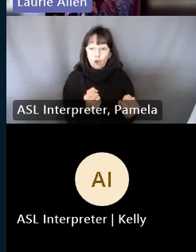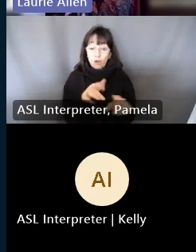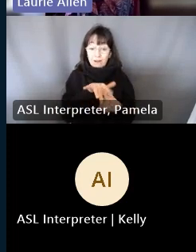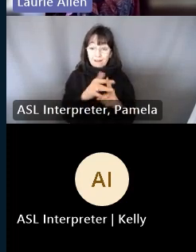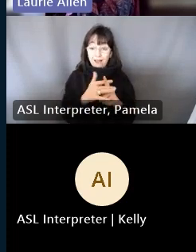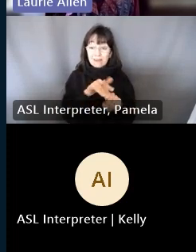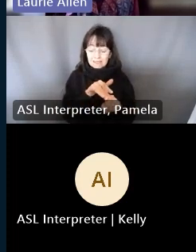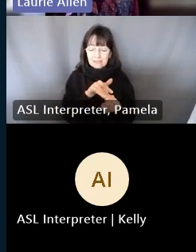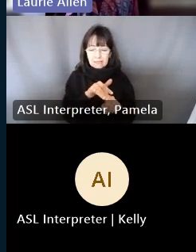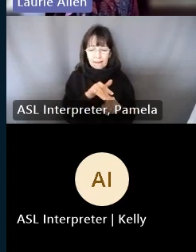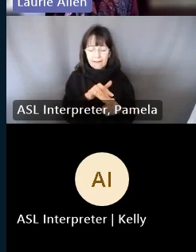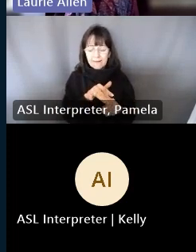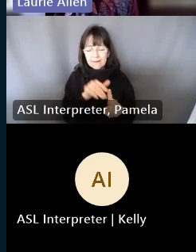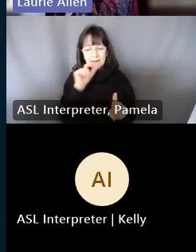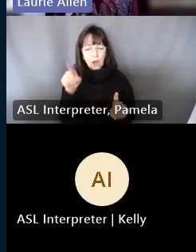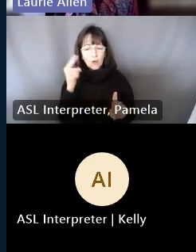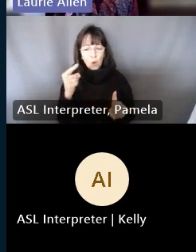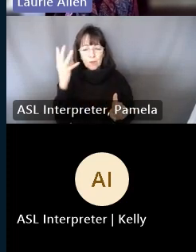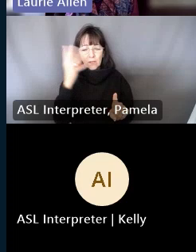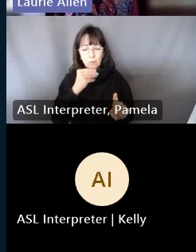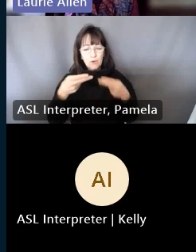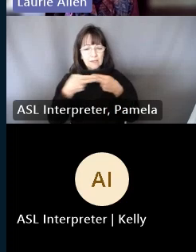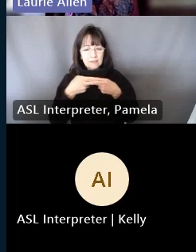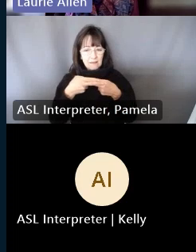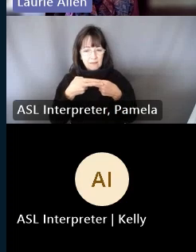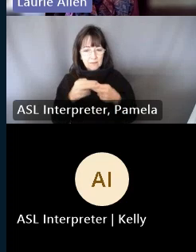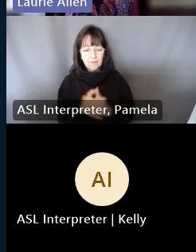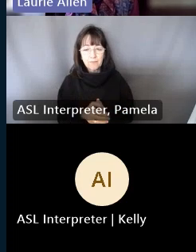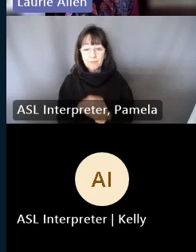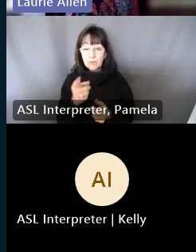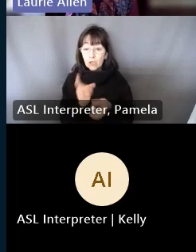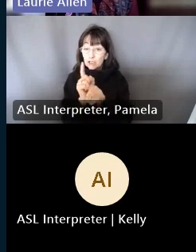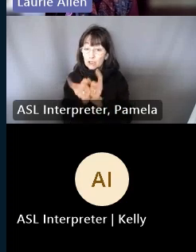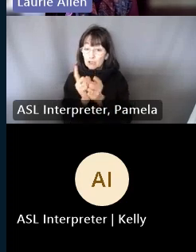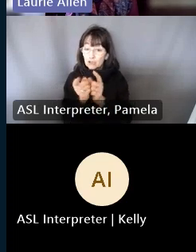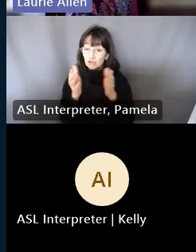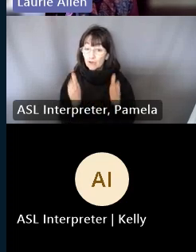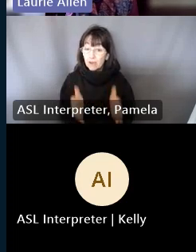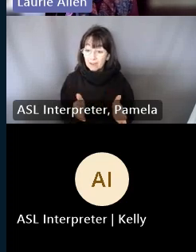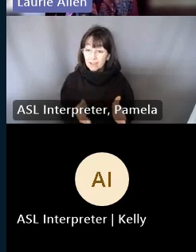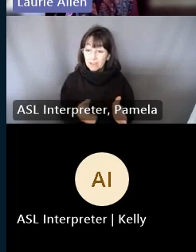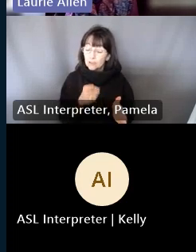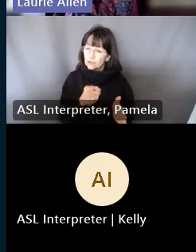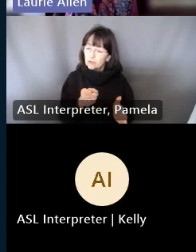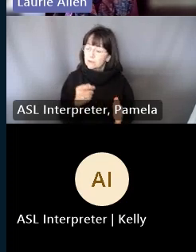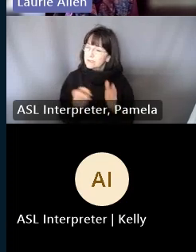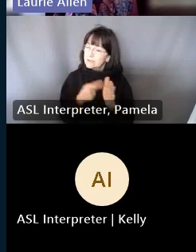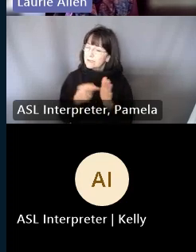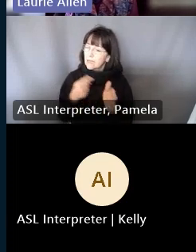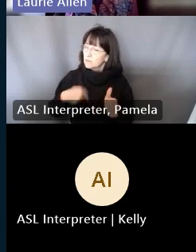Translator is a tool that we may not think of as an accessibility feature; but, if I'm creating content in English and sending it to native Spanish